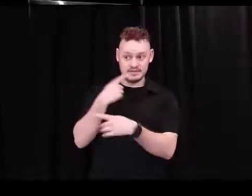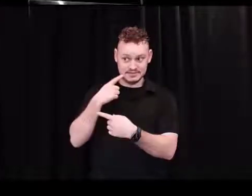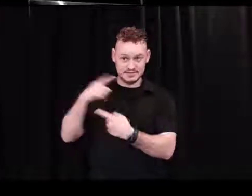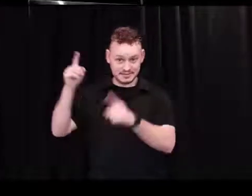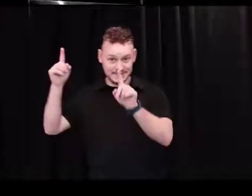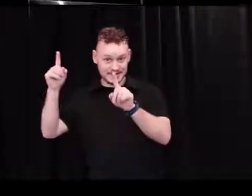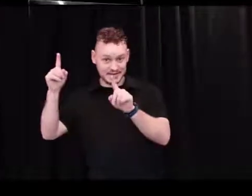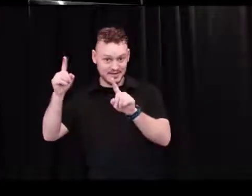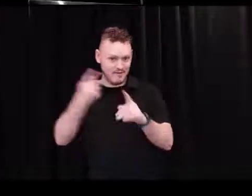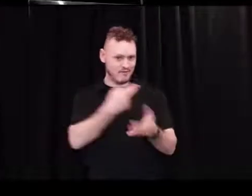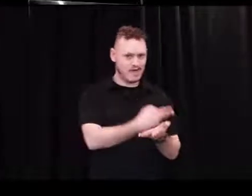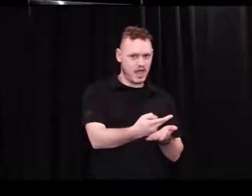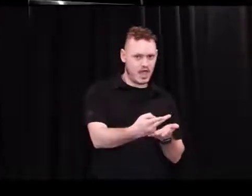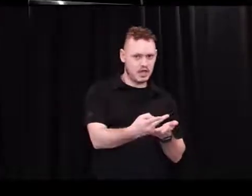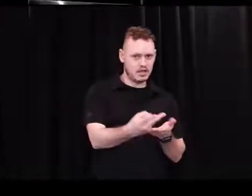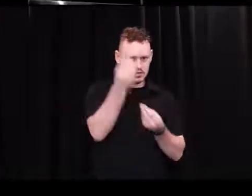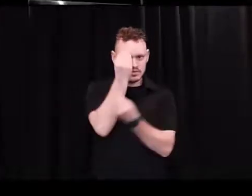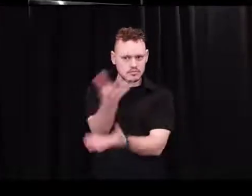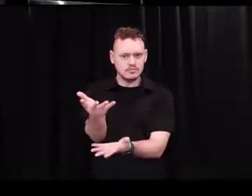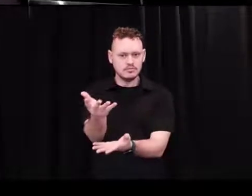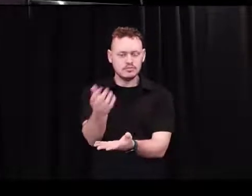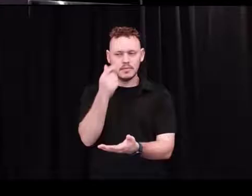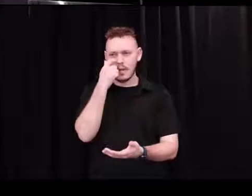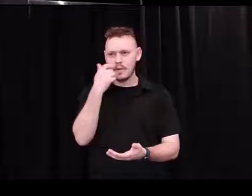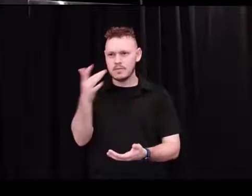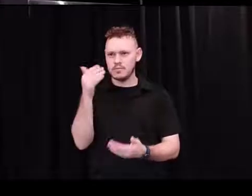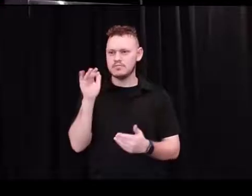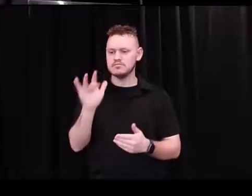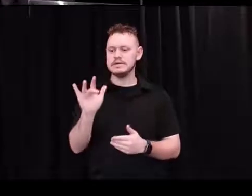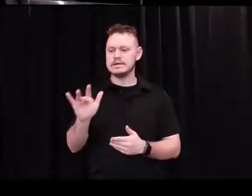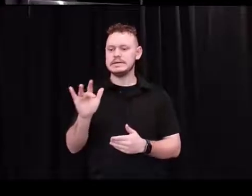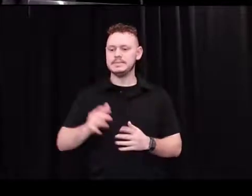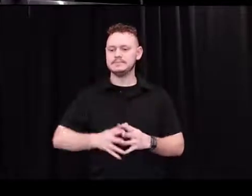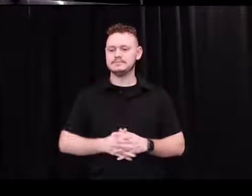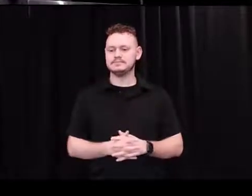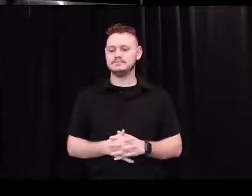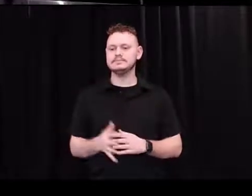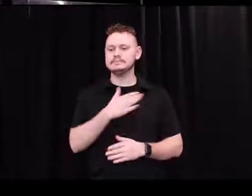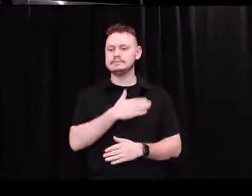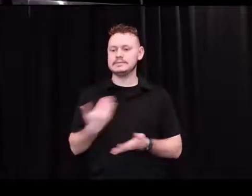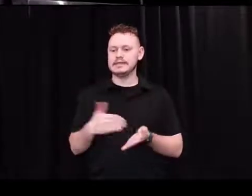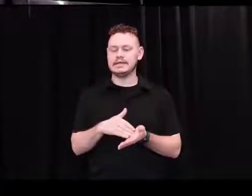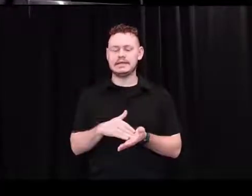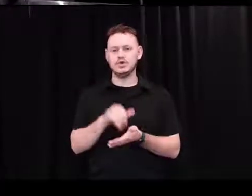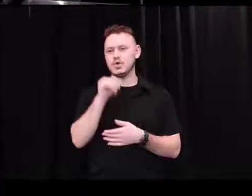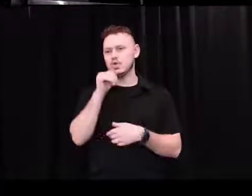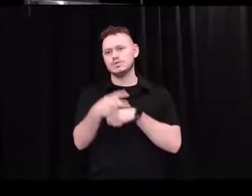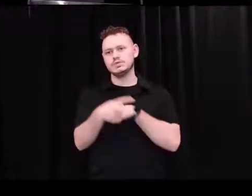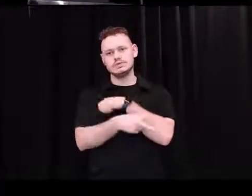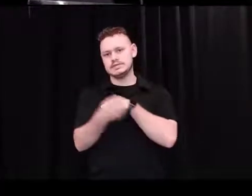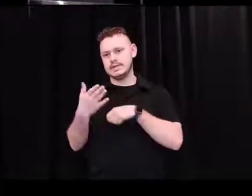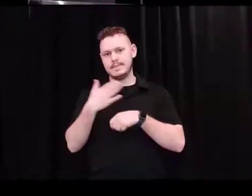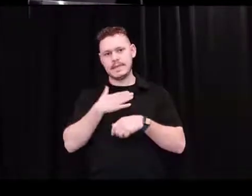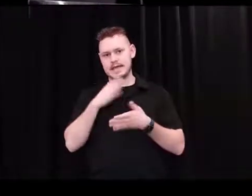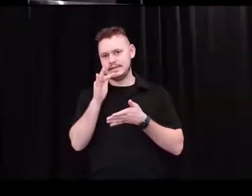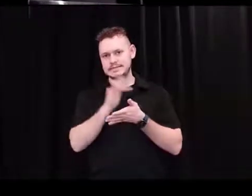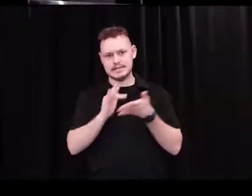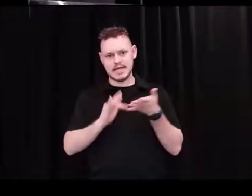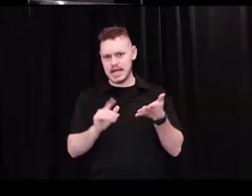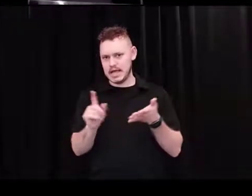whether they failed. Go ahead and click that, and please again don't steal my designs. This